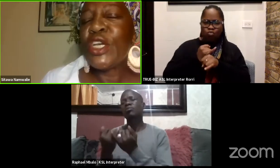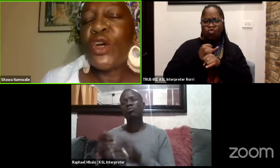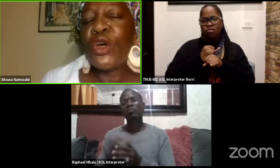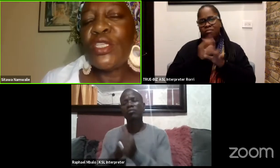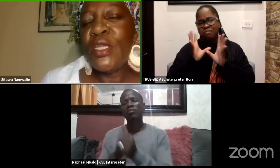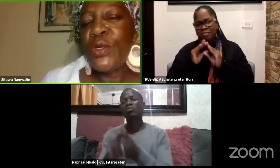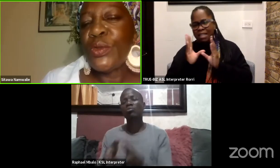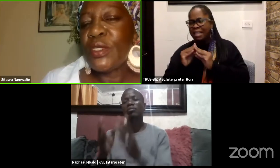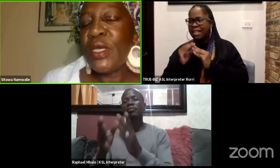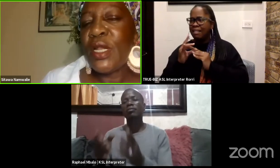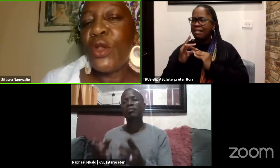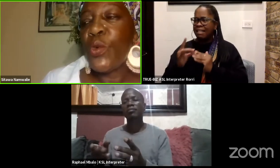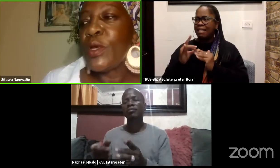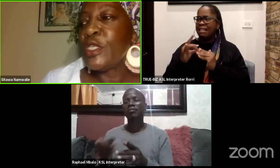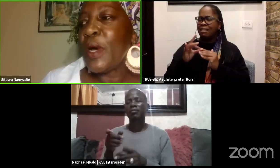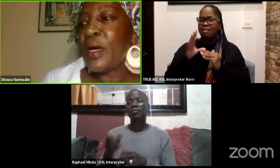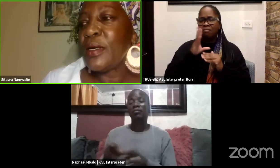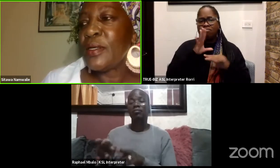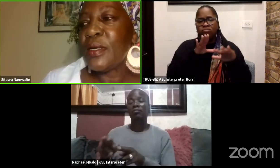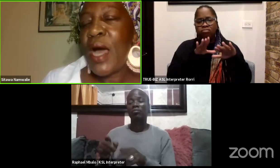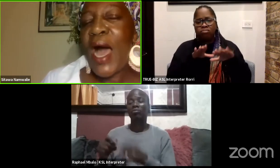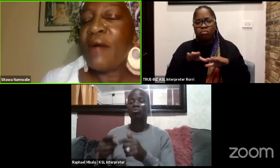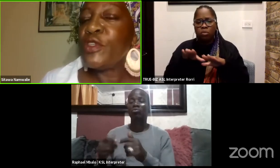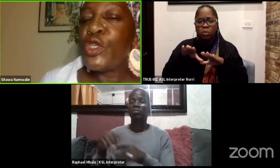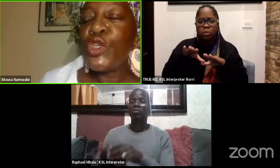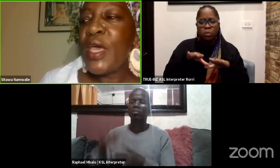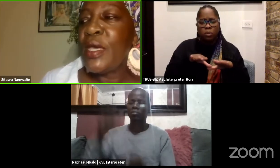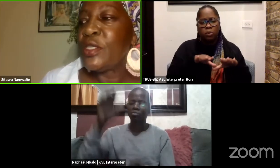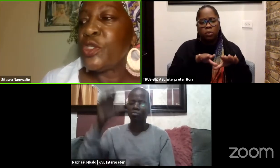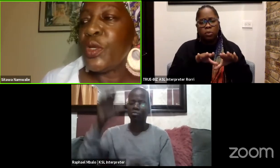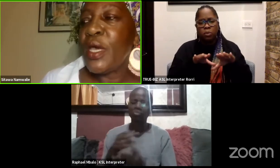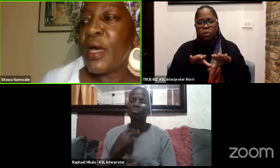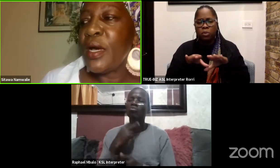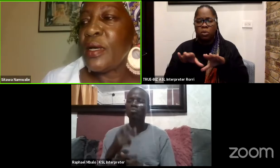She continues in a low whisper, I have to strain to hear